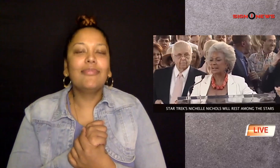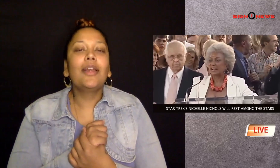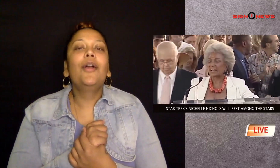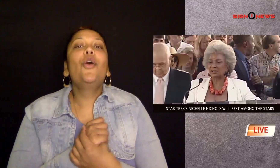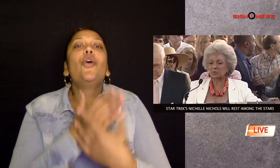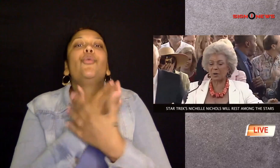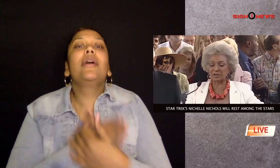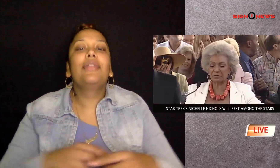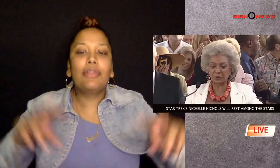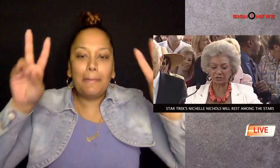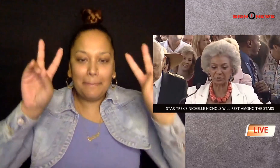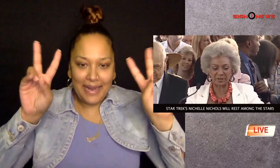rest in peace Lieutenant Uhura